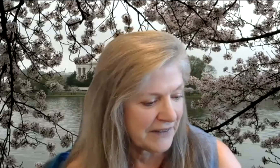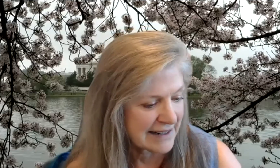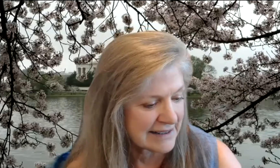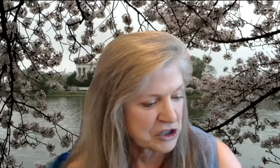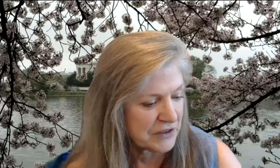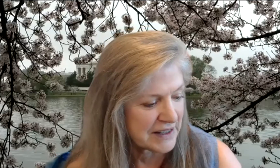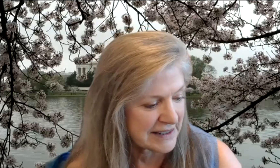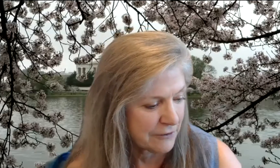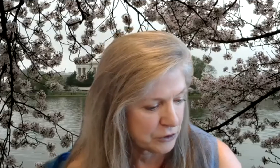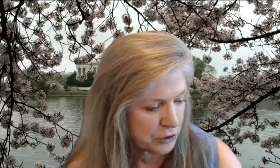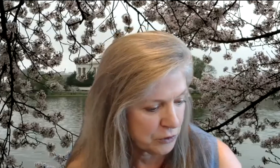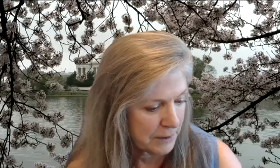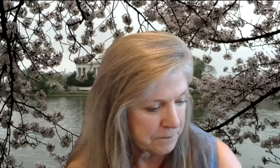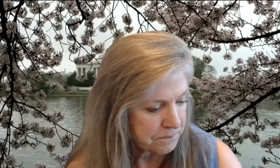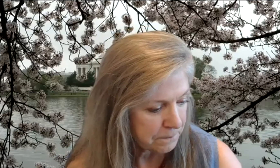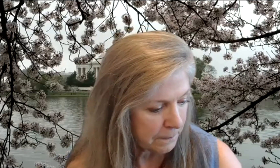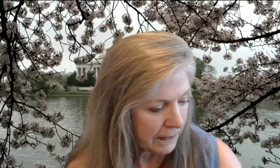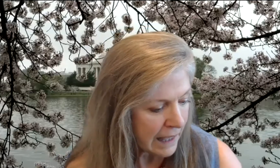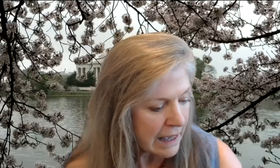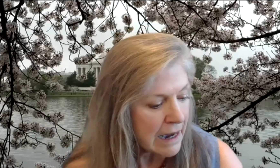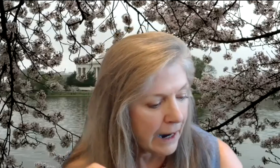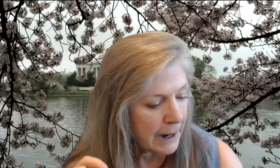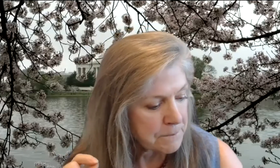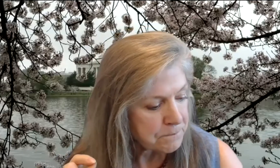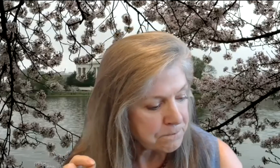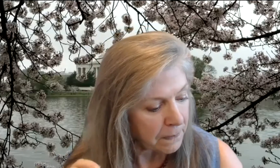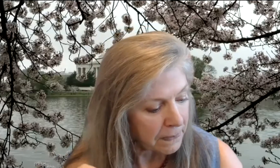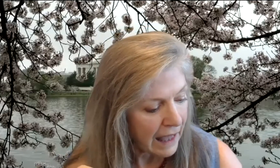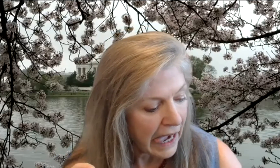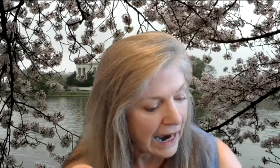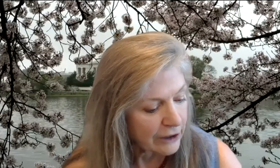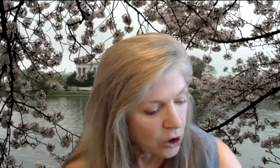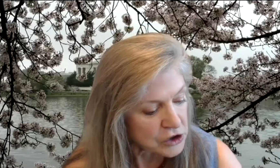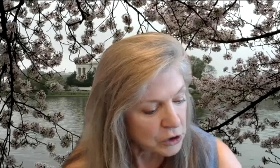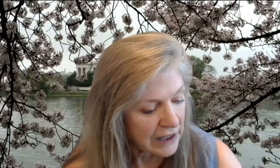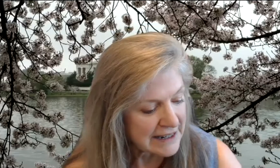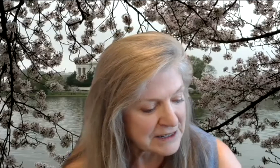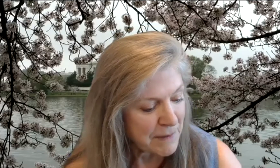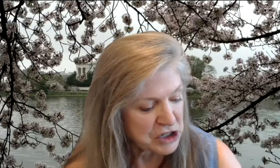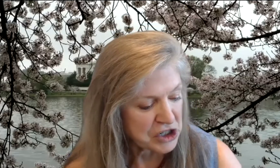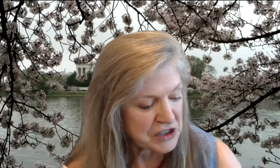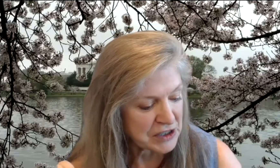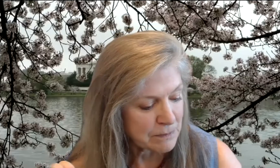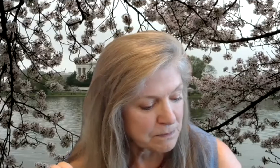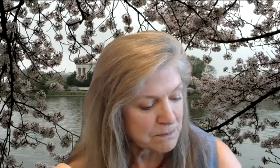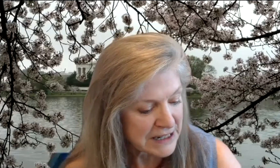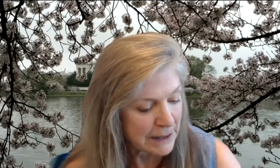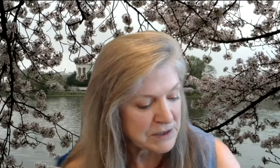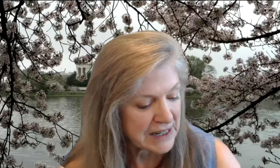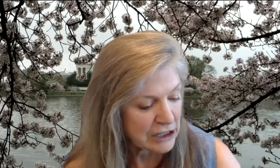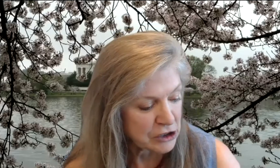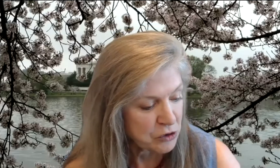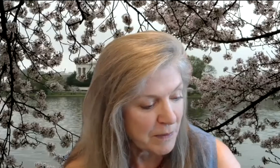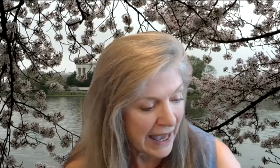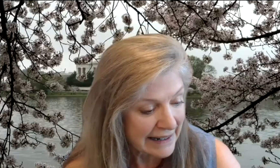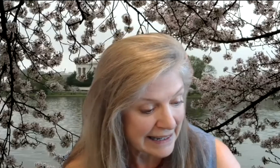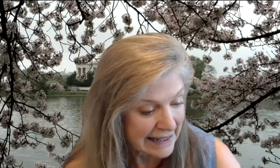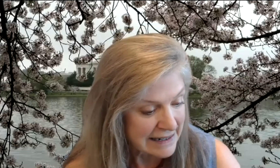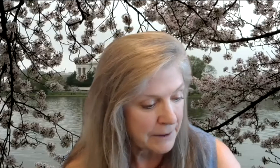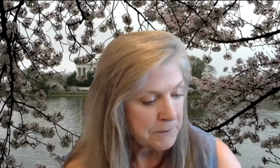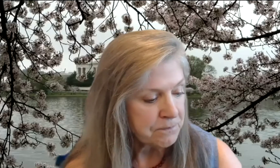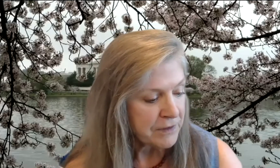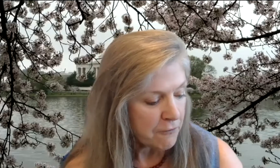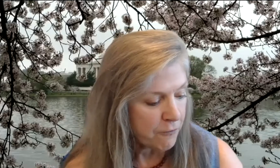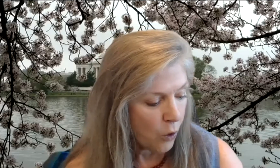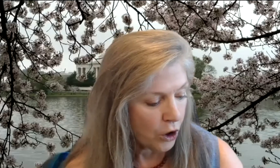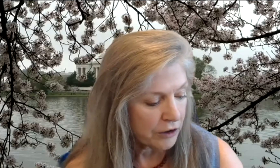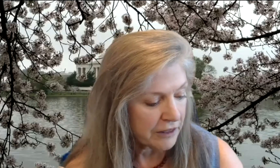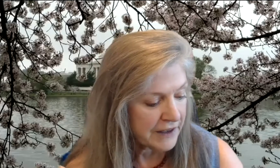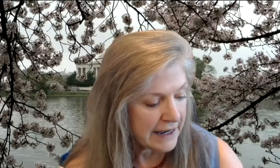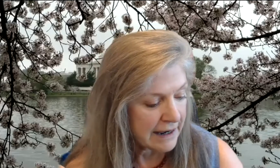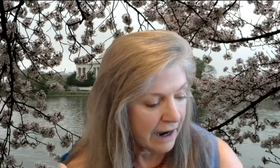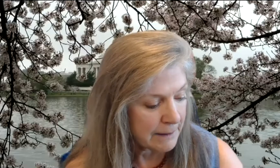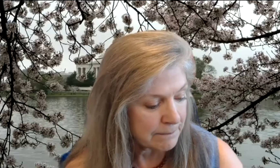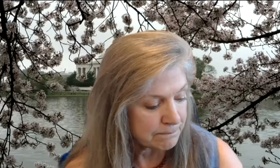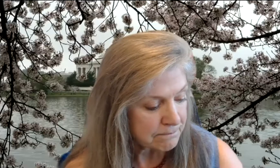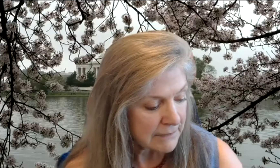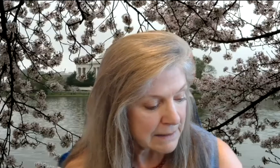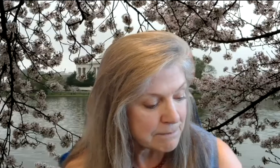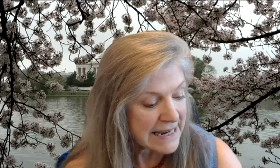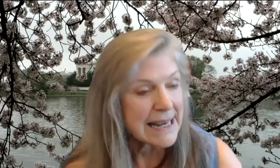in that session. I’d also like to mention some tips and Zoom etiquette for the meeting